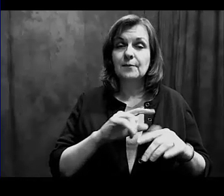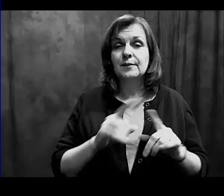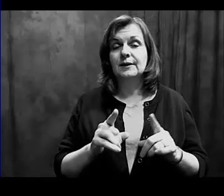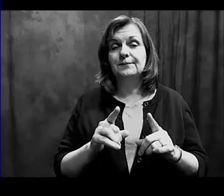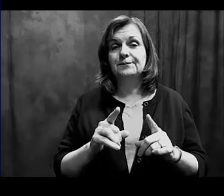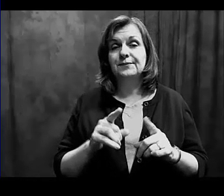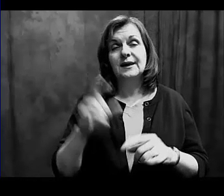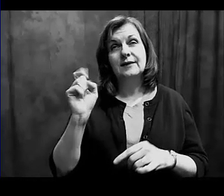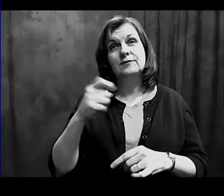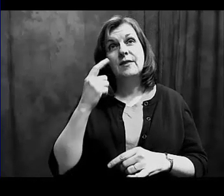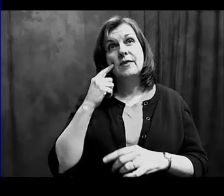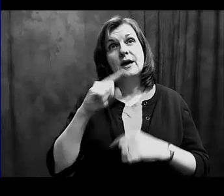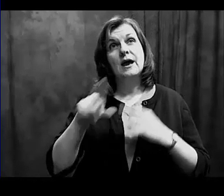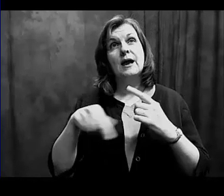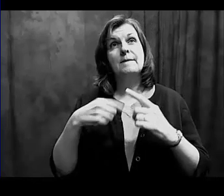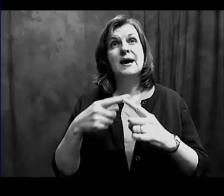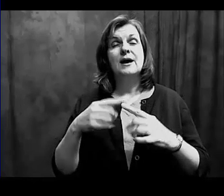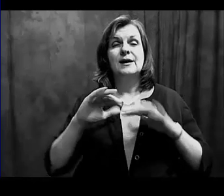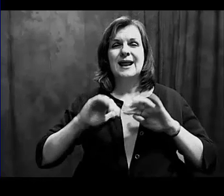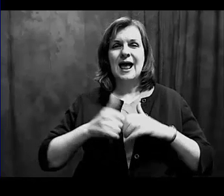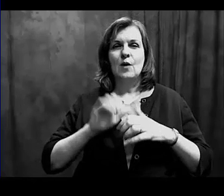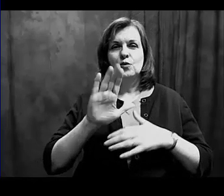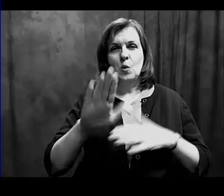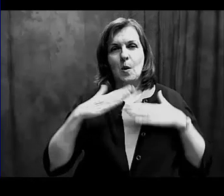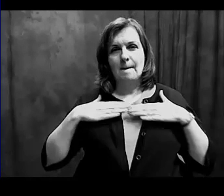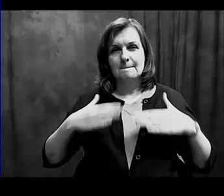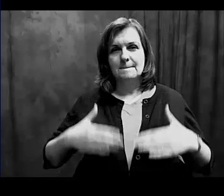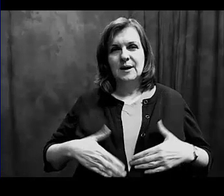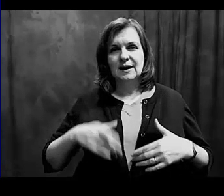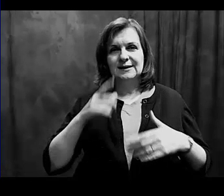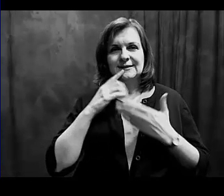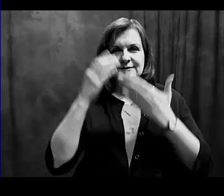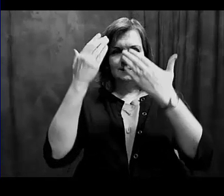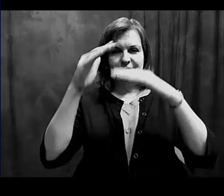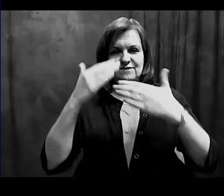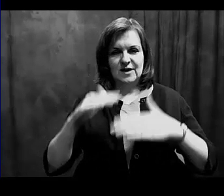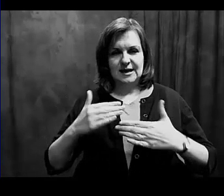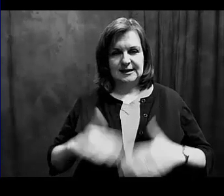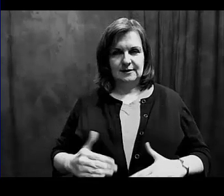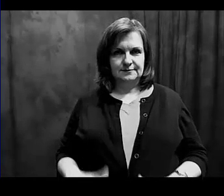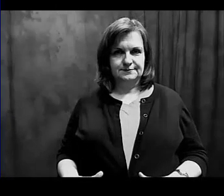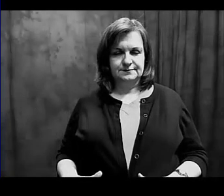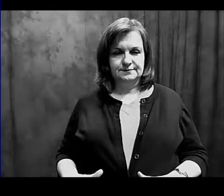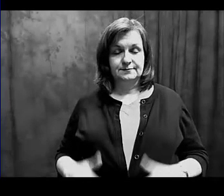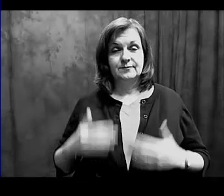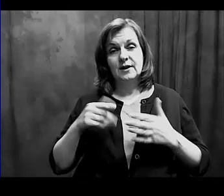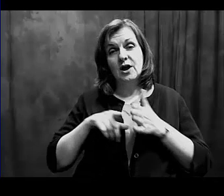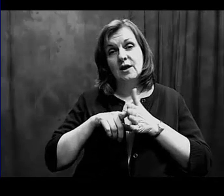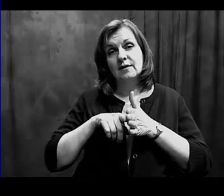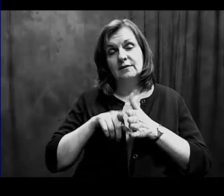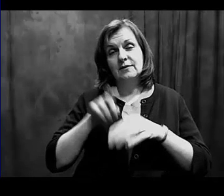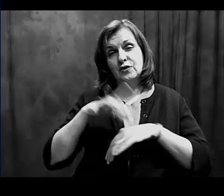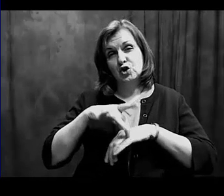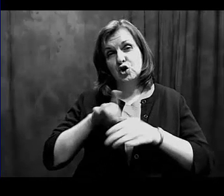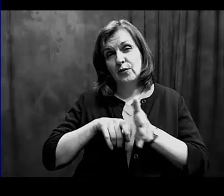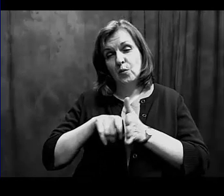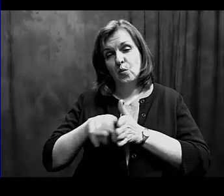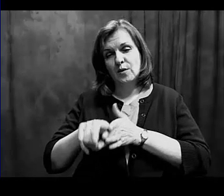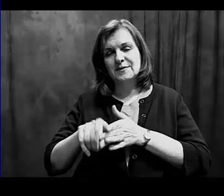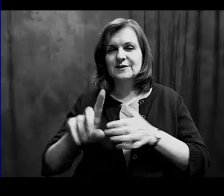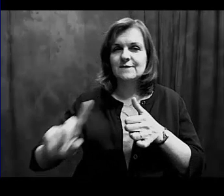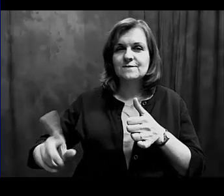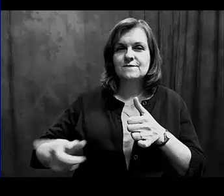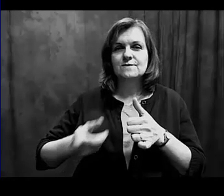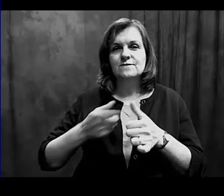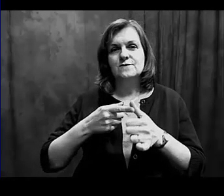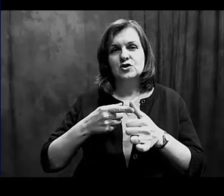but what we want to think about is how your body is divided out. And an earthworm is the first place we see